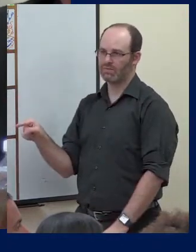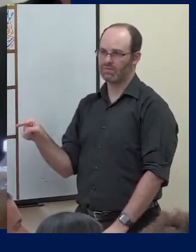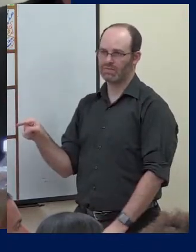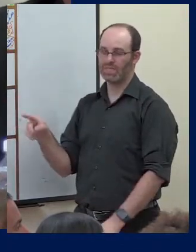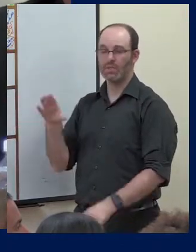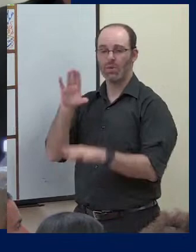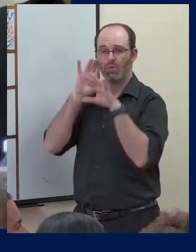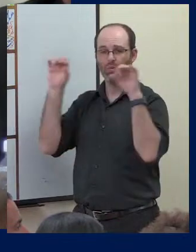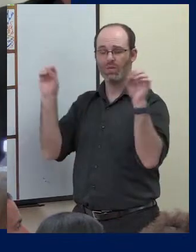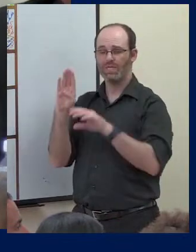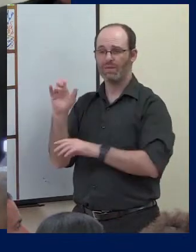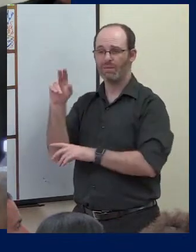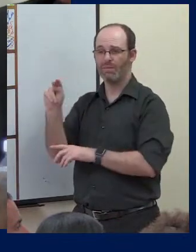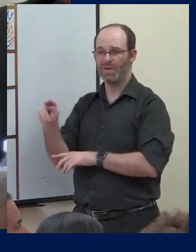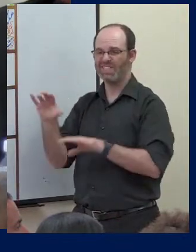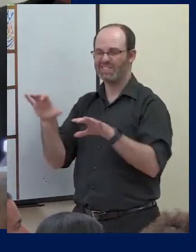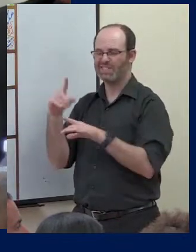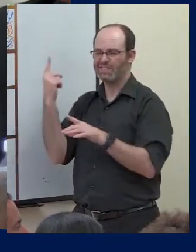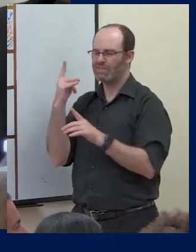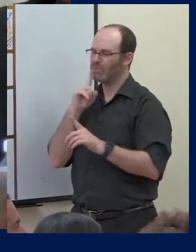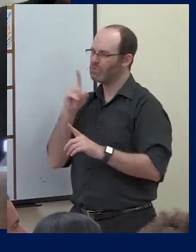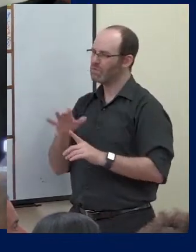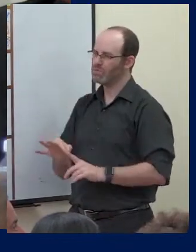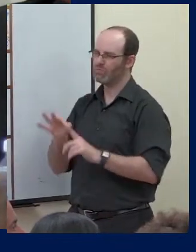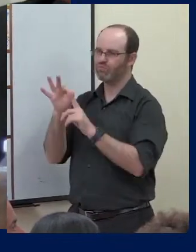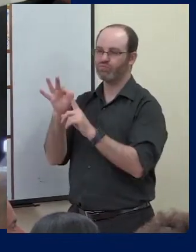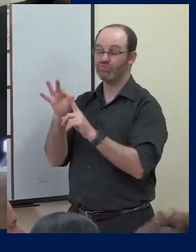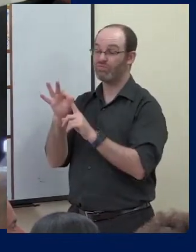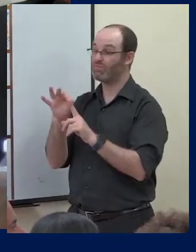President Biden did something that is very special that you do not see.